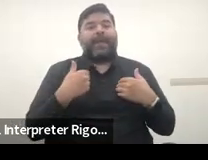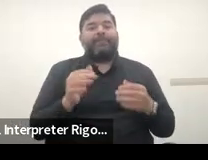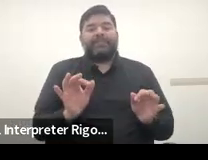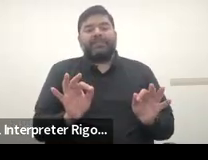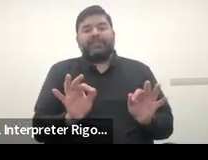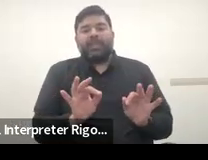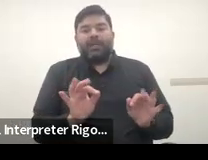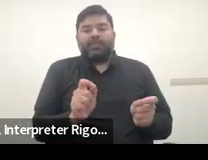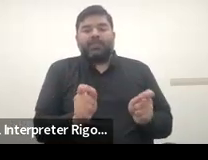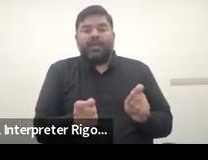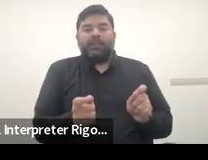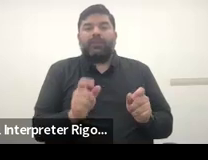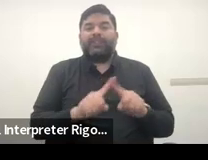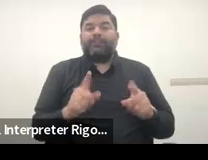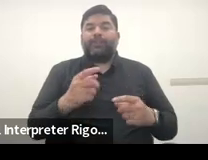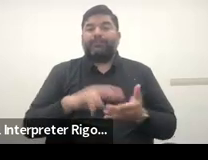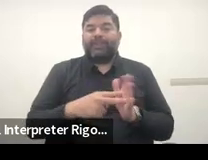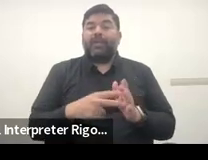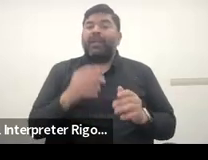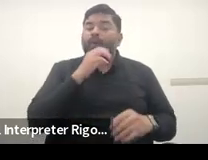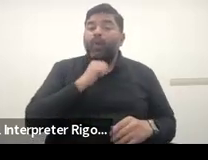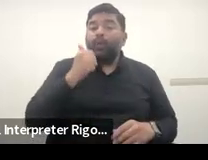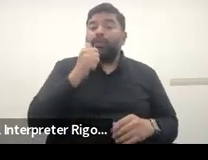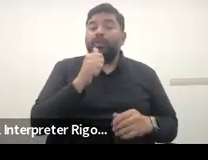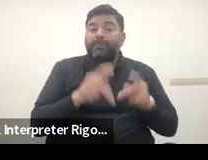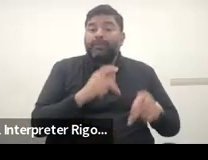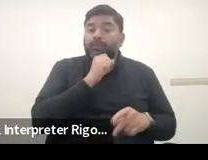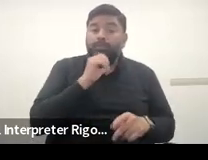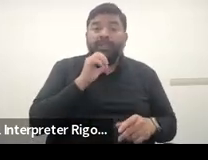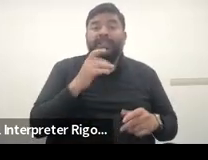For example, older people tend to use this version (HS 8) because it represents like tapes moving